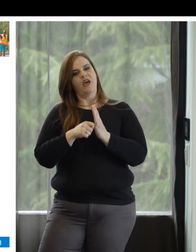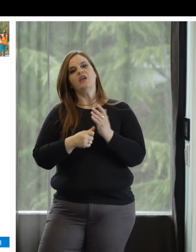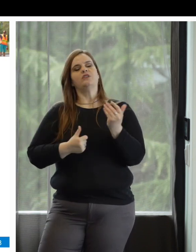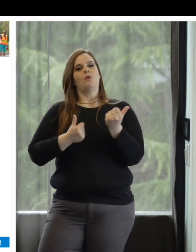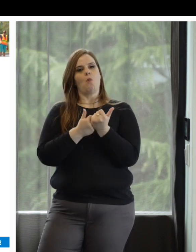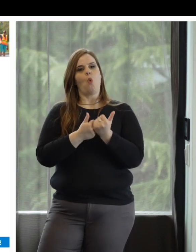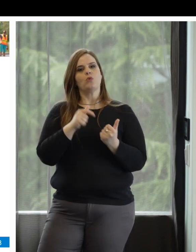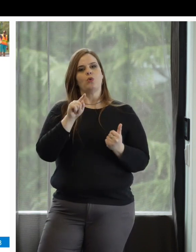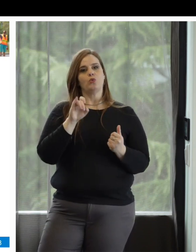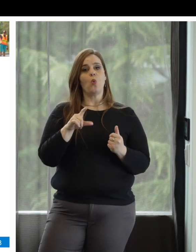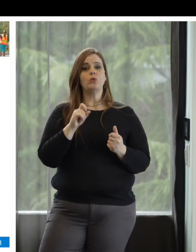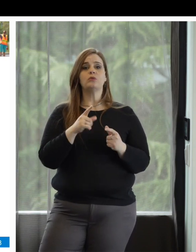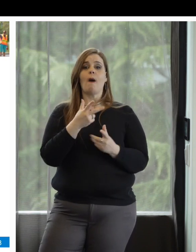collect the data and